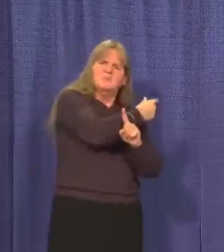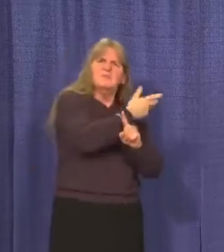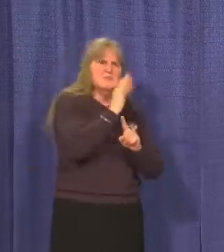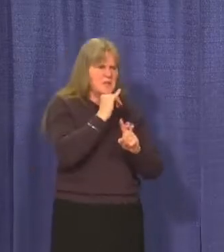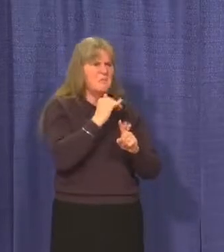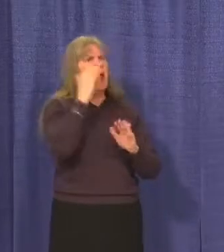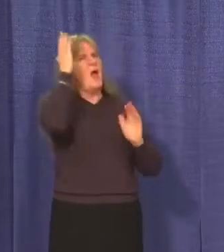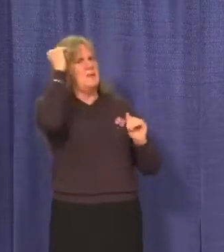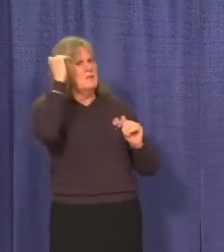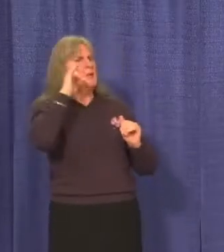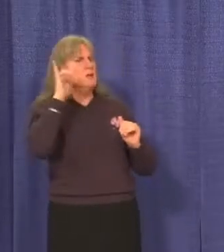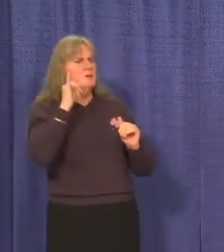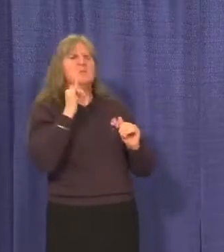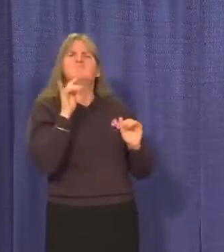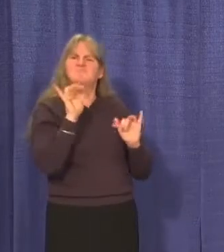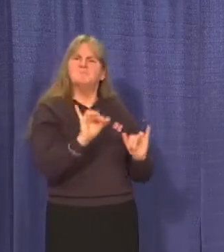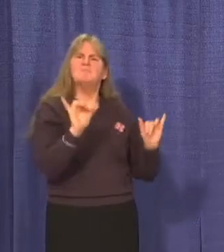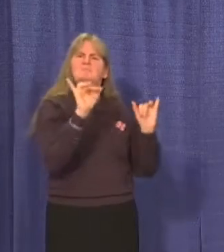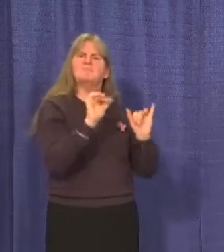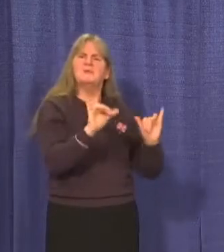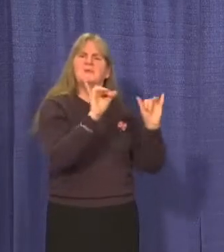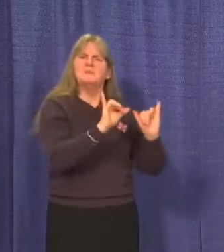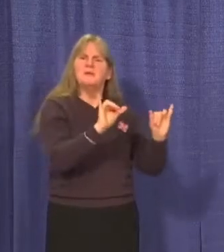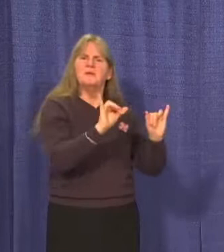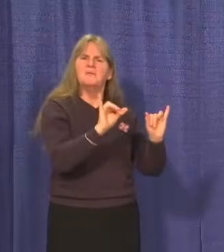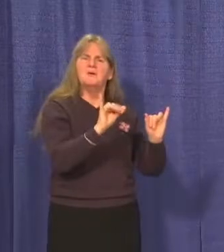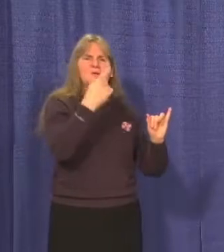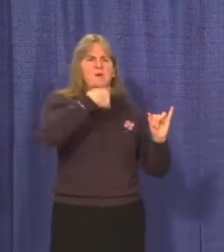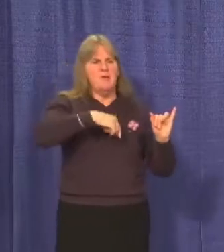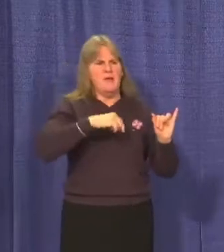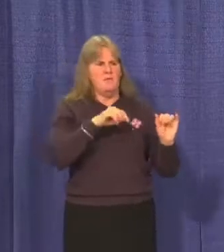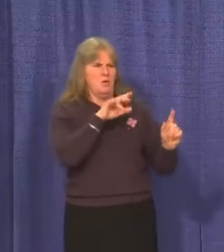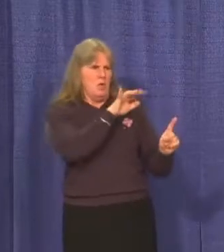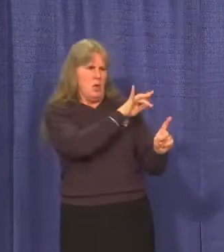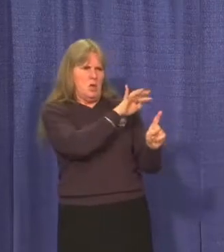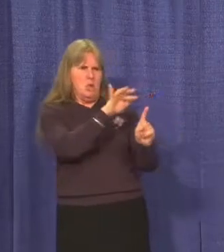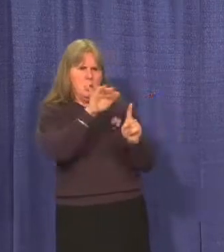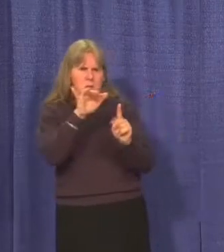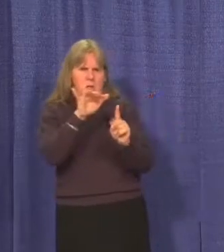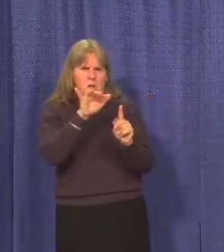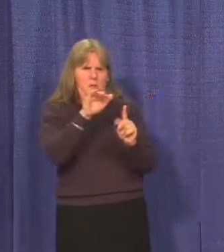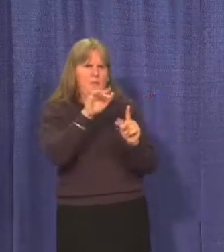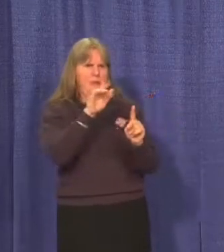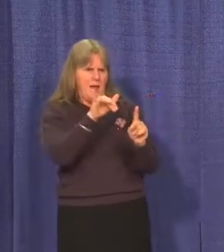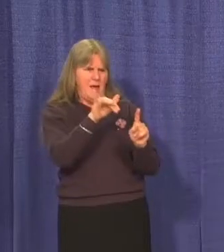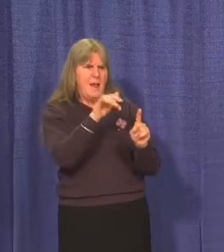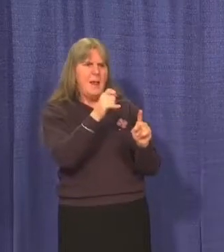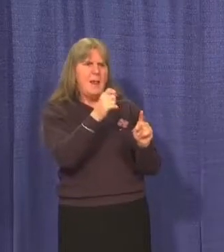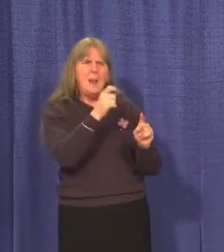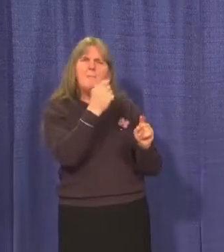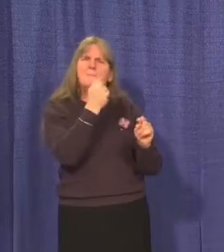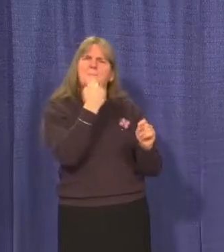This is good news. We need to consider this and weigh our risk of contracting COVID-19 versus our risk of